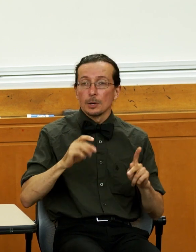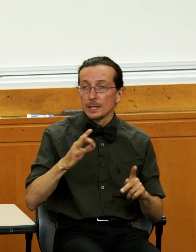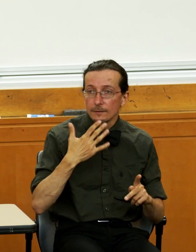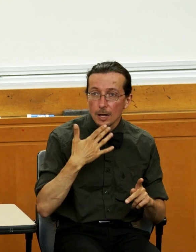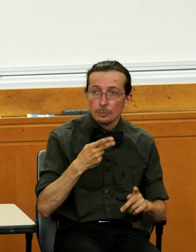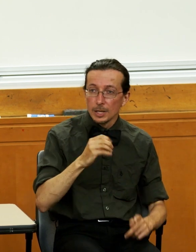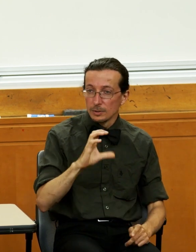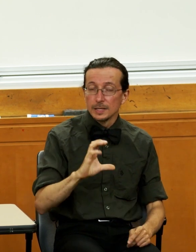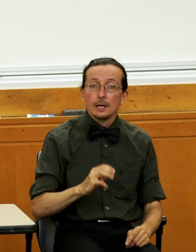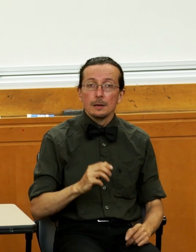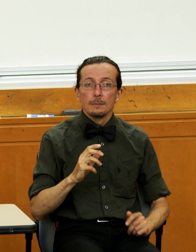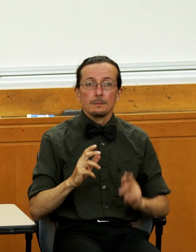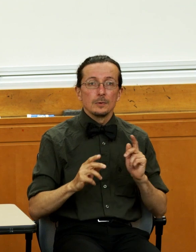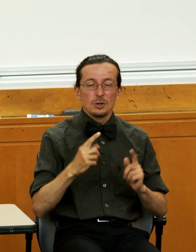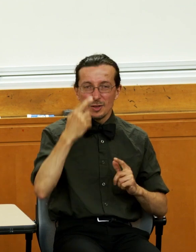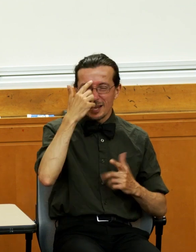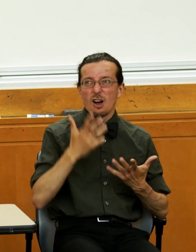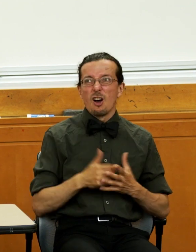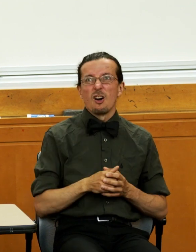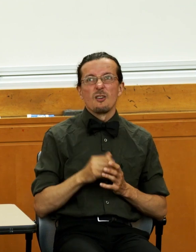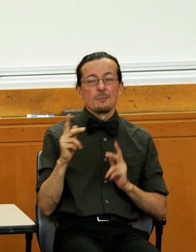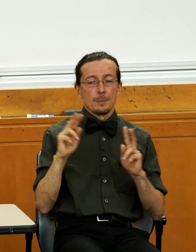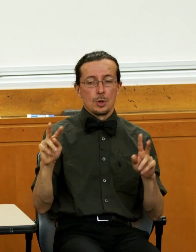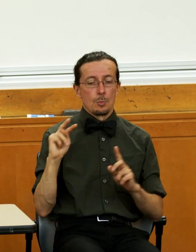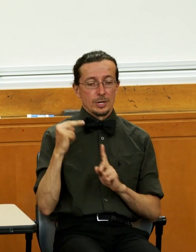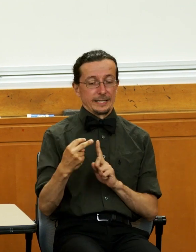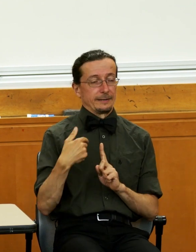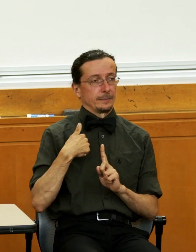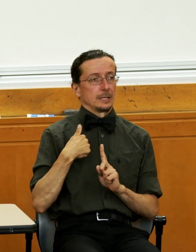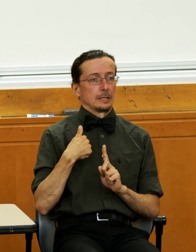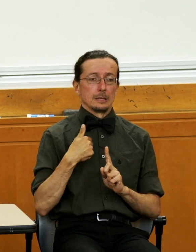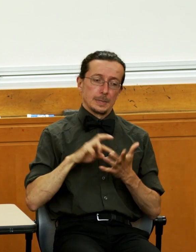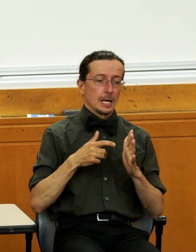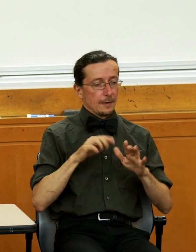this way and now I have this other thing on top of it.” Undoubtedly, it's hard to navigate. I'm not